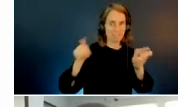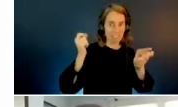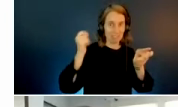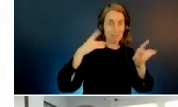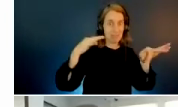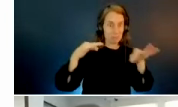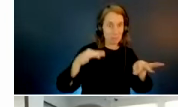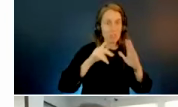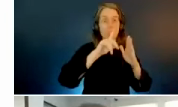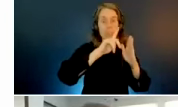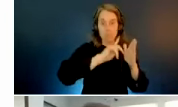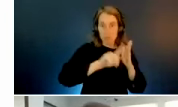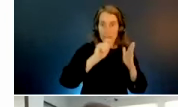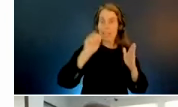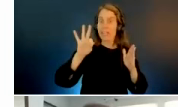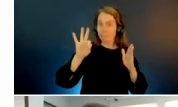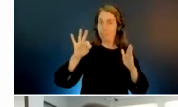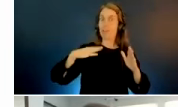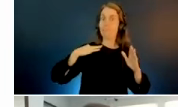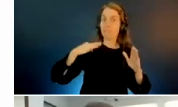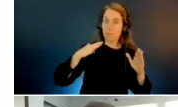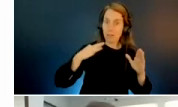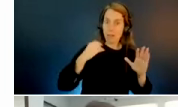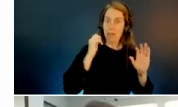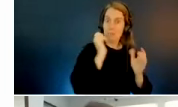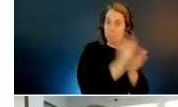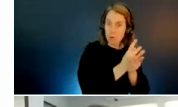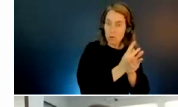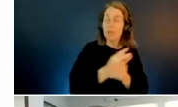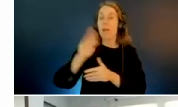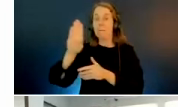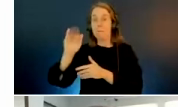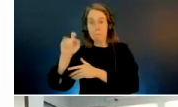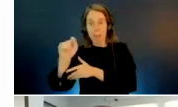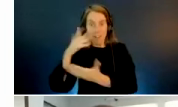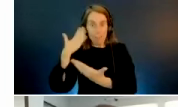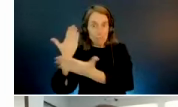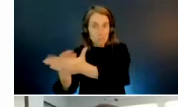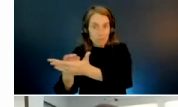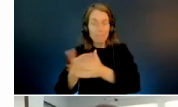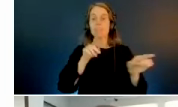we'll talk a little bit about um so this is kind of a one-stop shop this is the site for all the